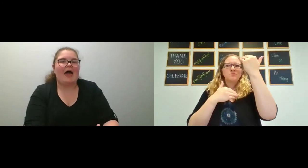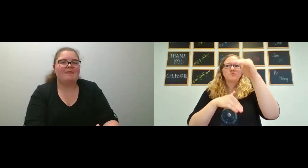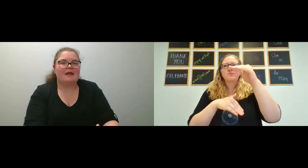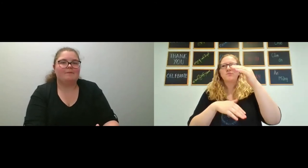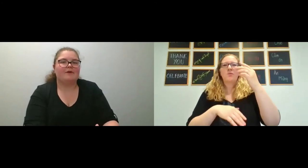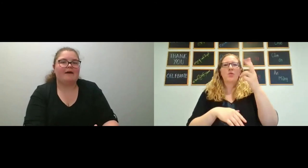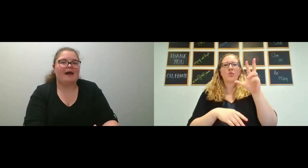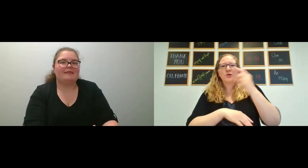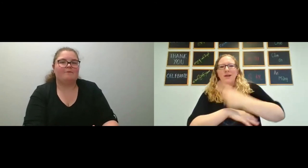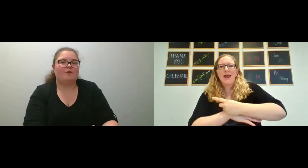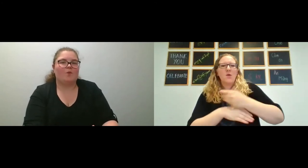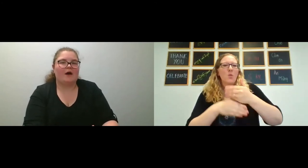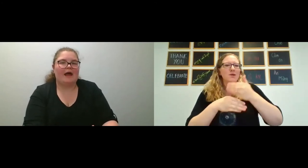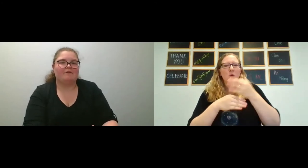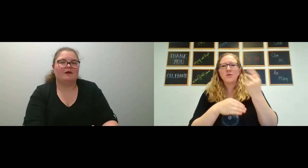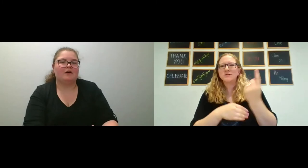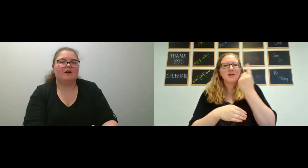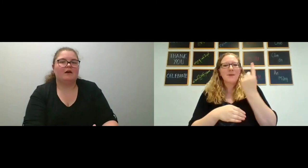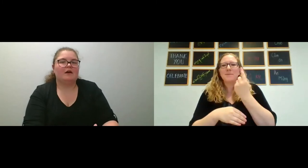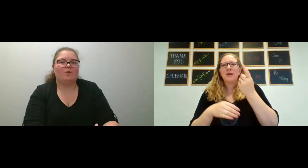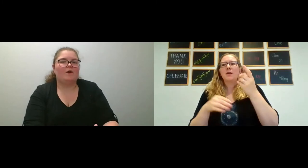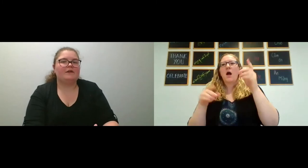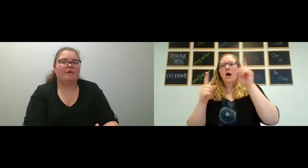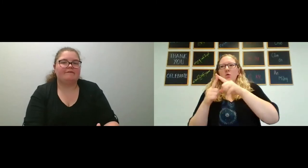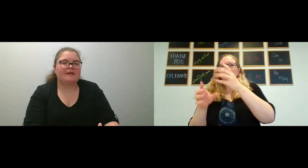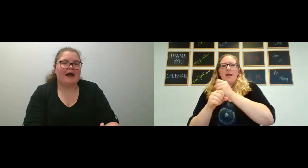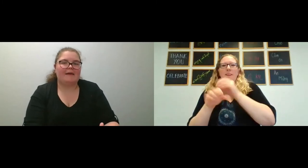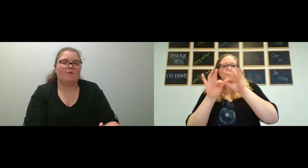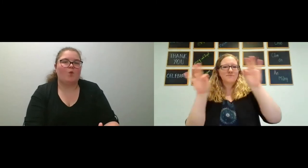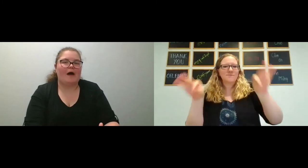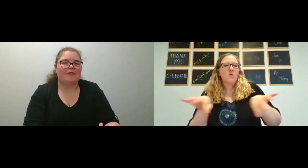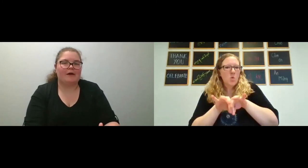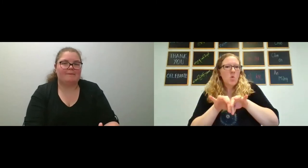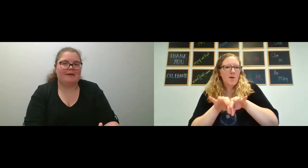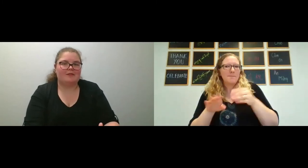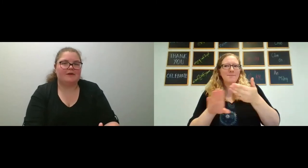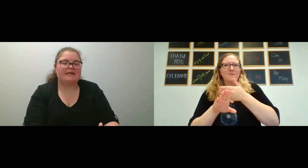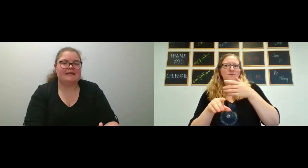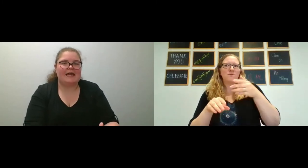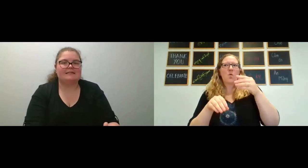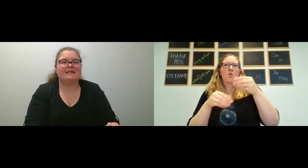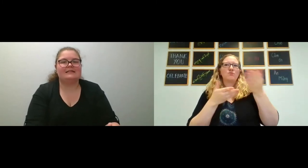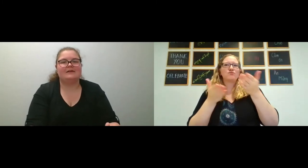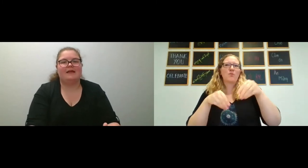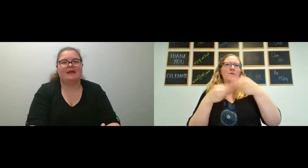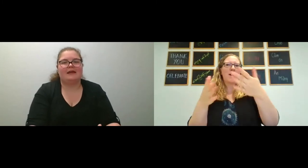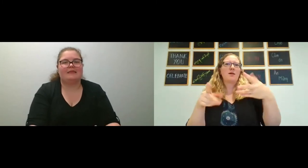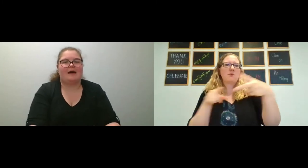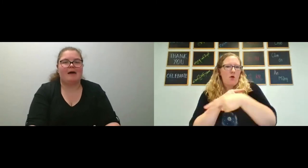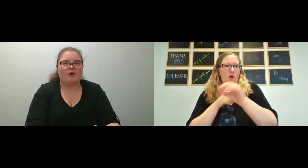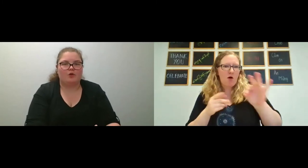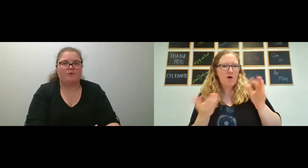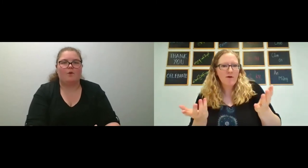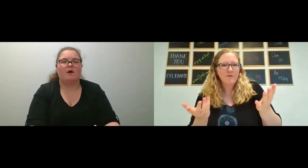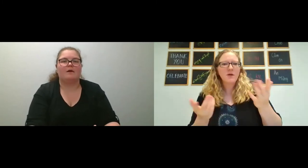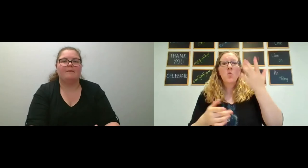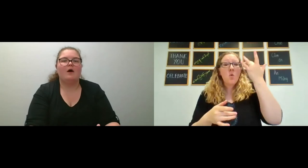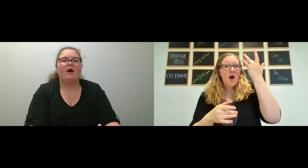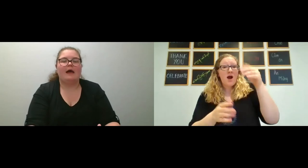and then provide them for whatever window of time, whether it be 30 days until they can get that medical form